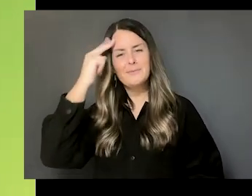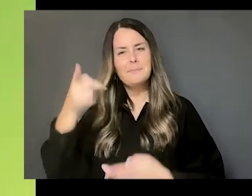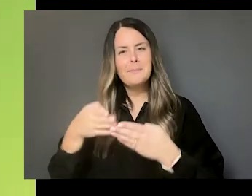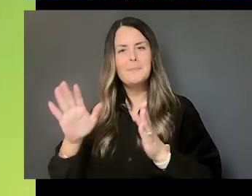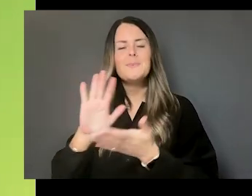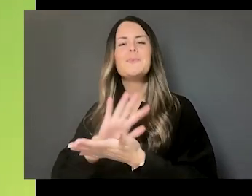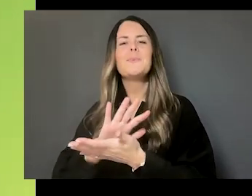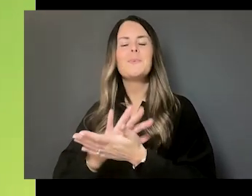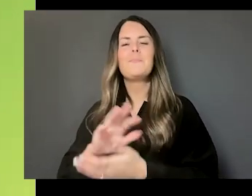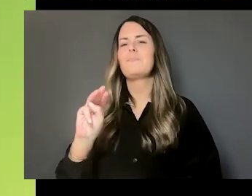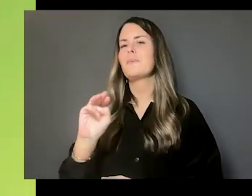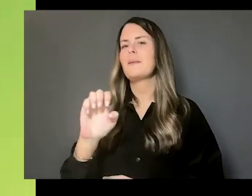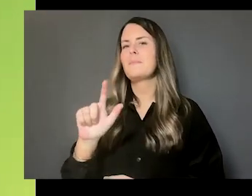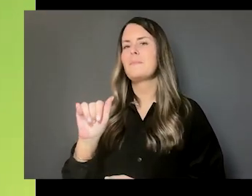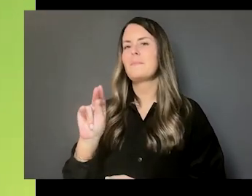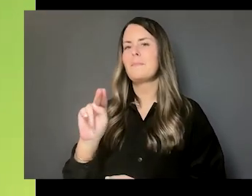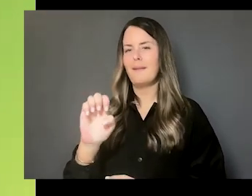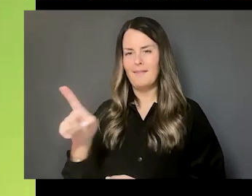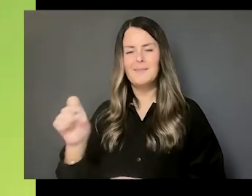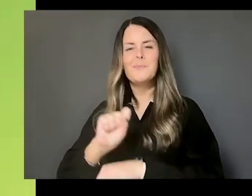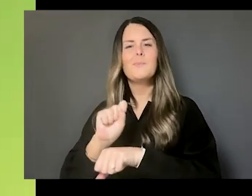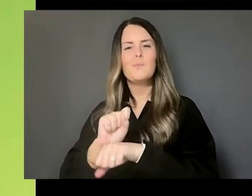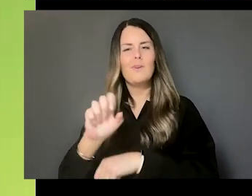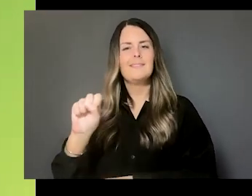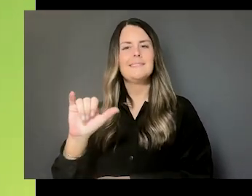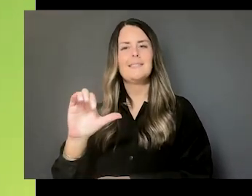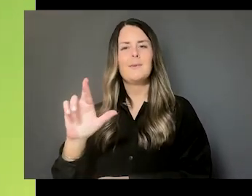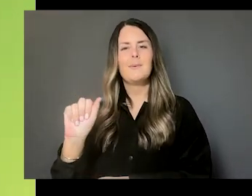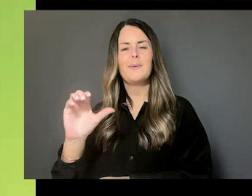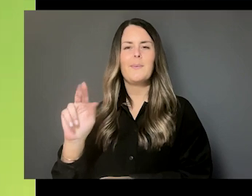Melanie Cifonelli, Director of Math at Syracuse City School District.